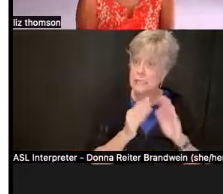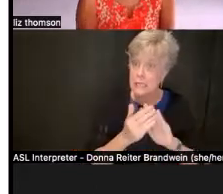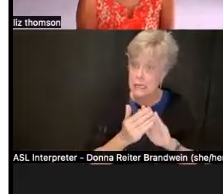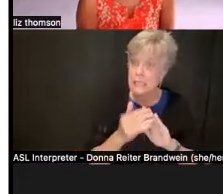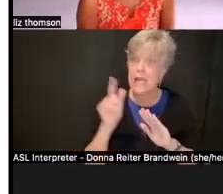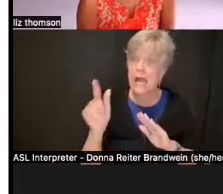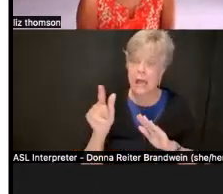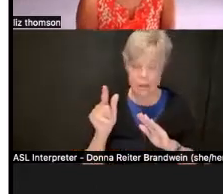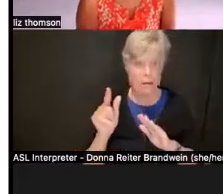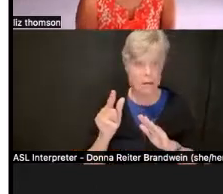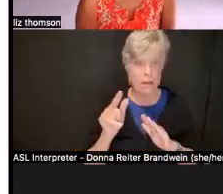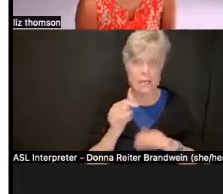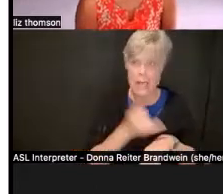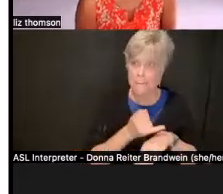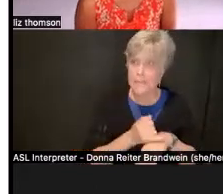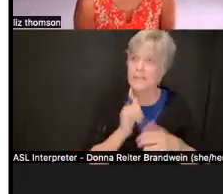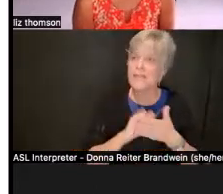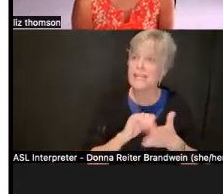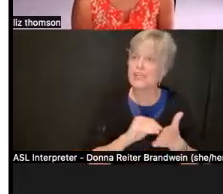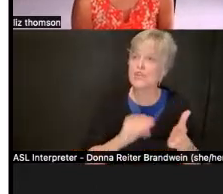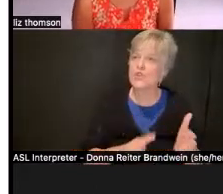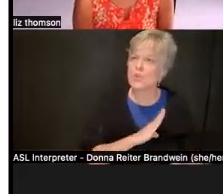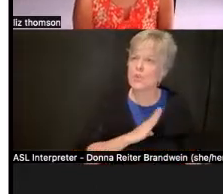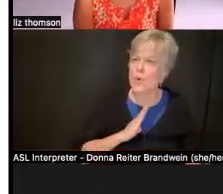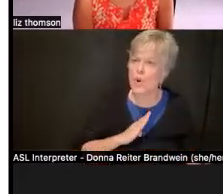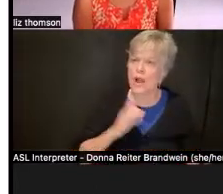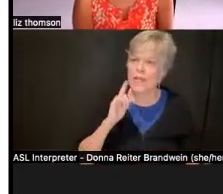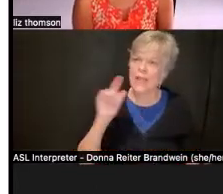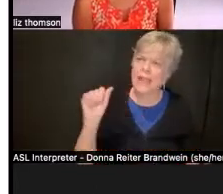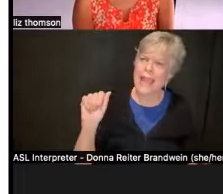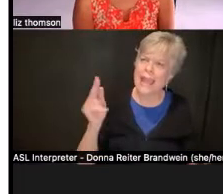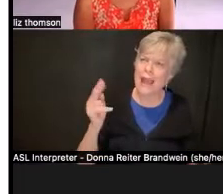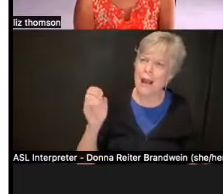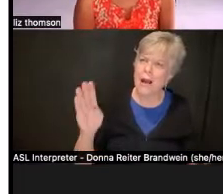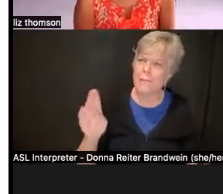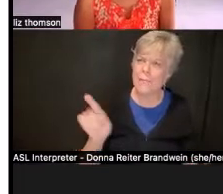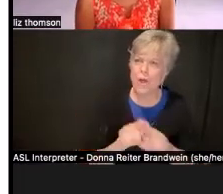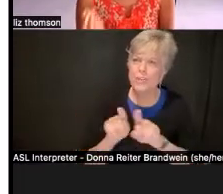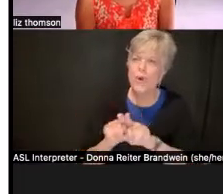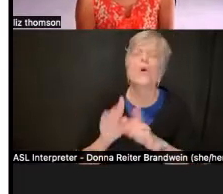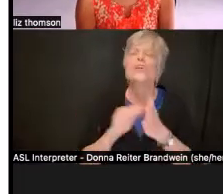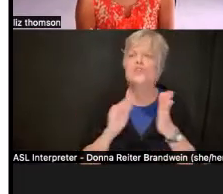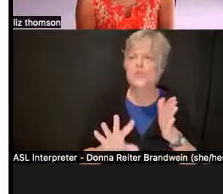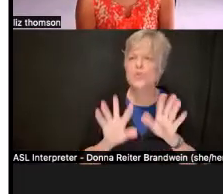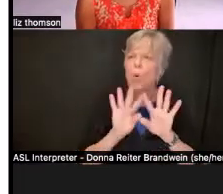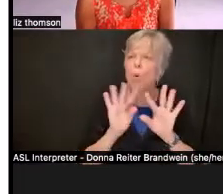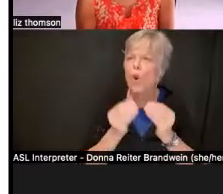We know, I think the A hub is also a student org. And then we have some structures,